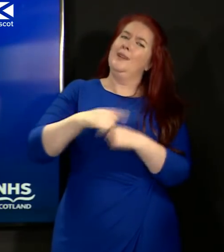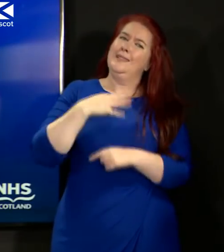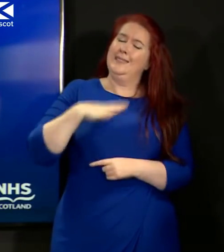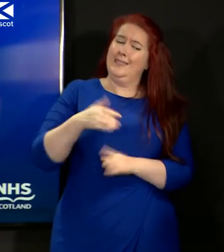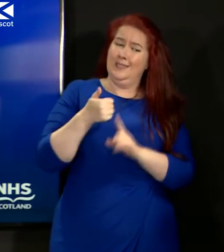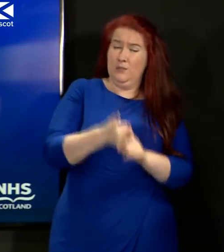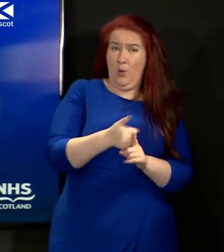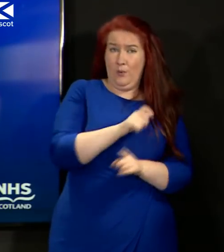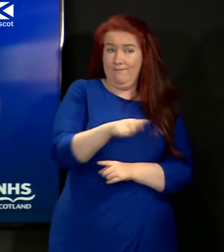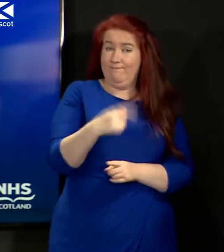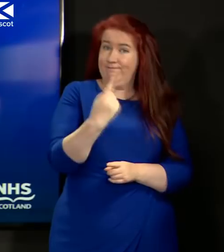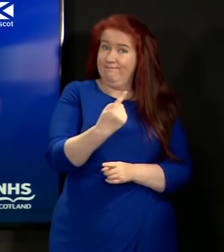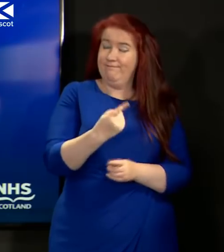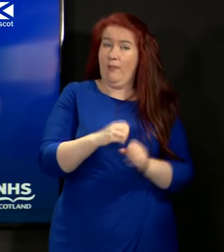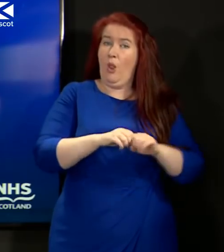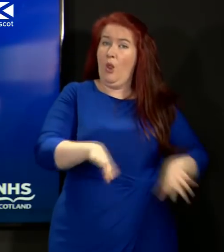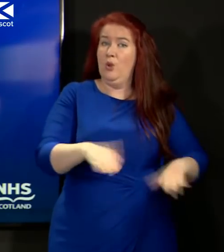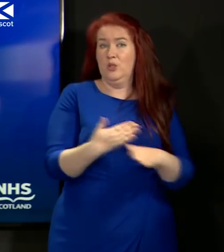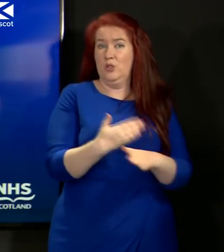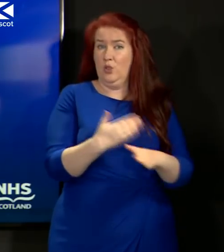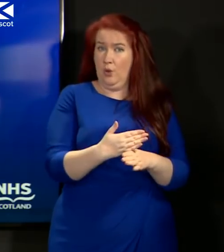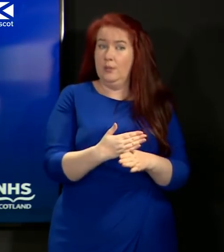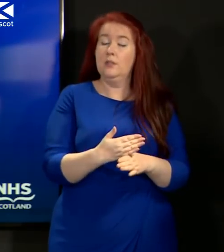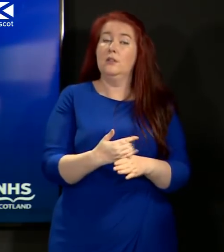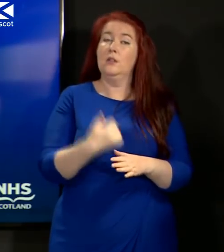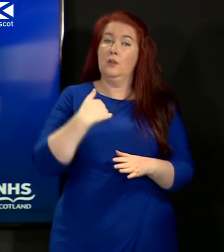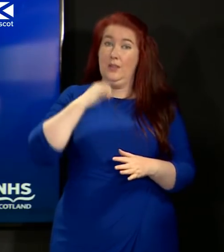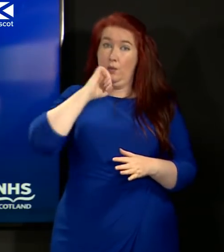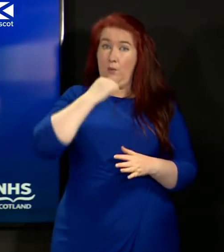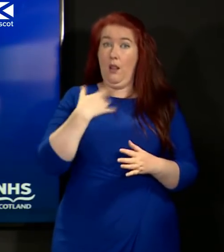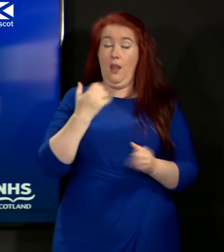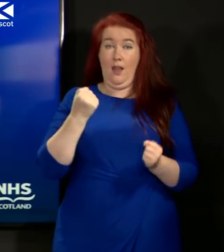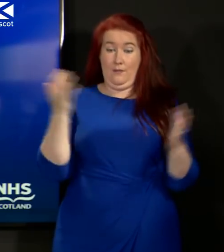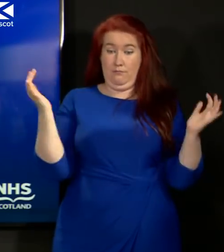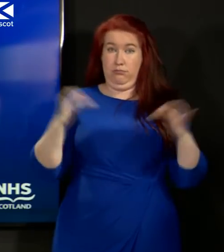their jobs, and we are convening a labour market summit tomorrow to make sure we